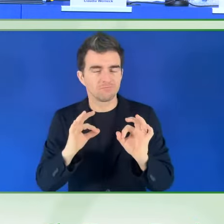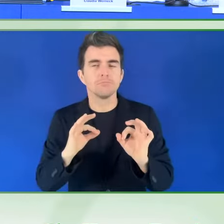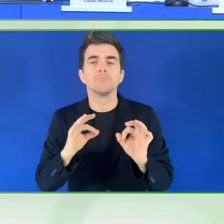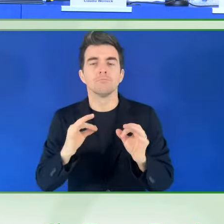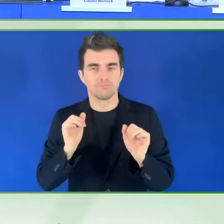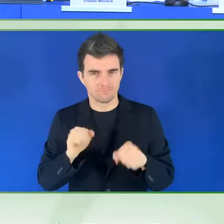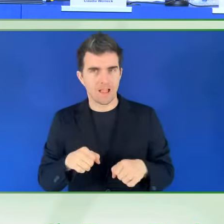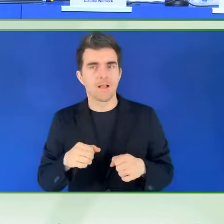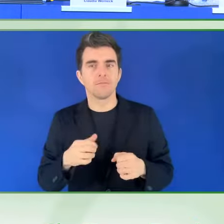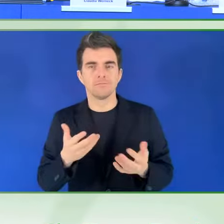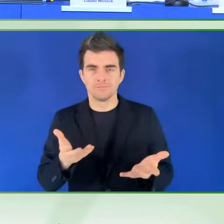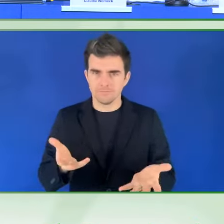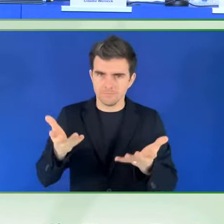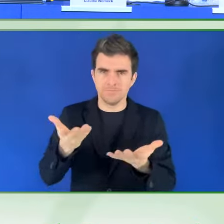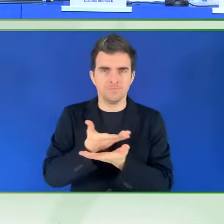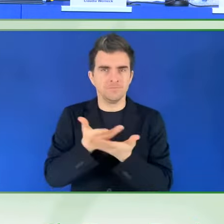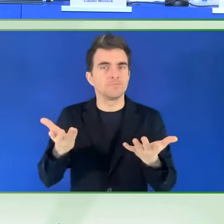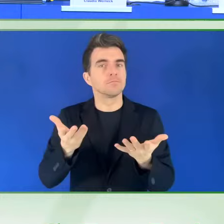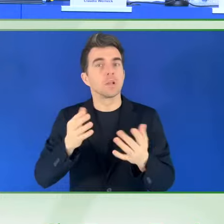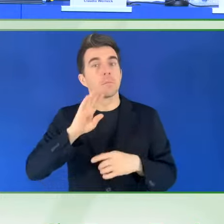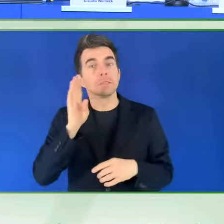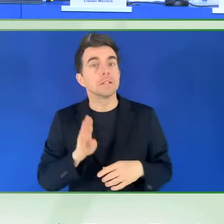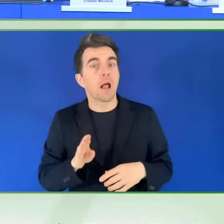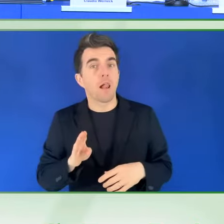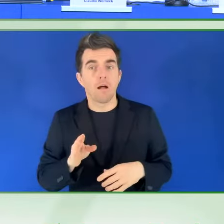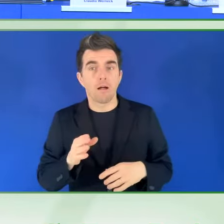to share comments from our members.